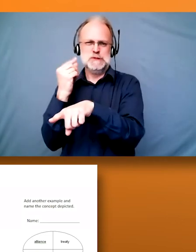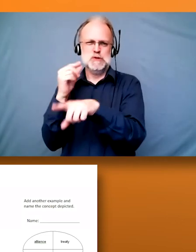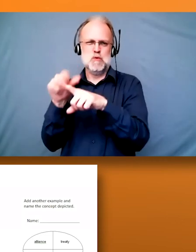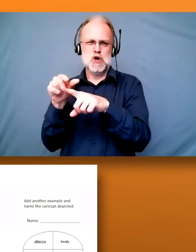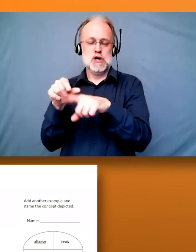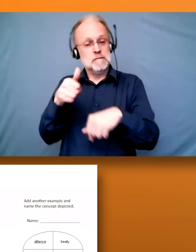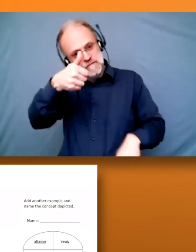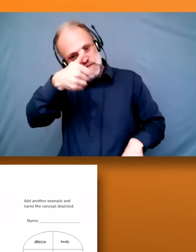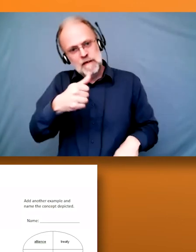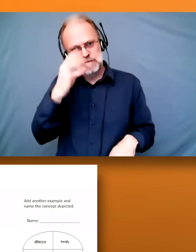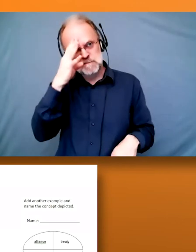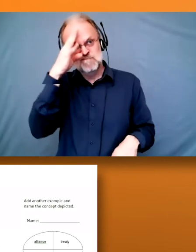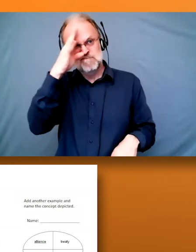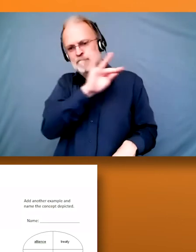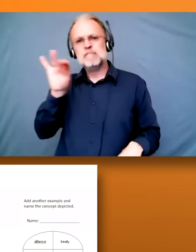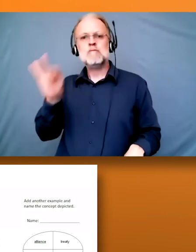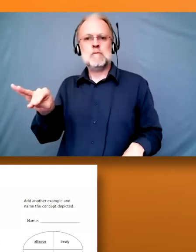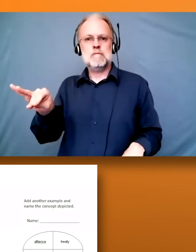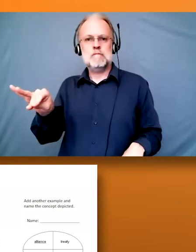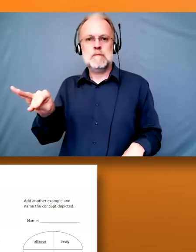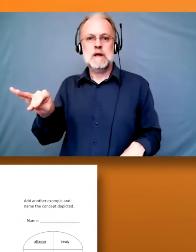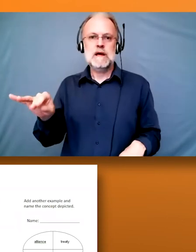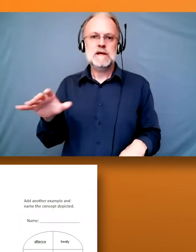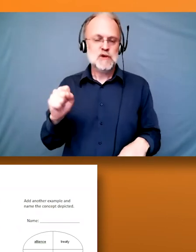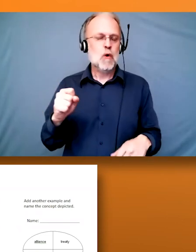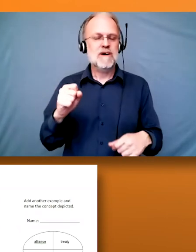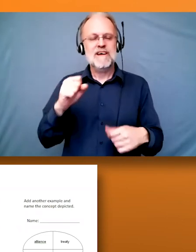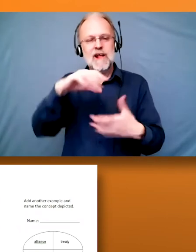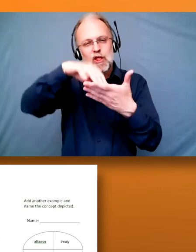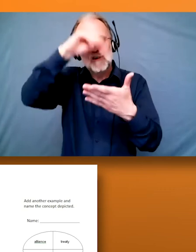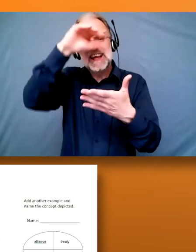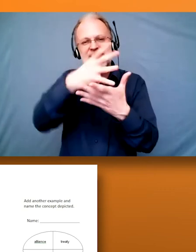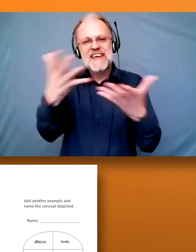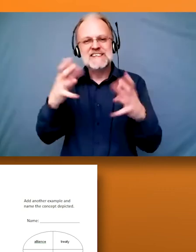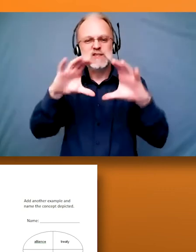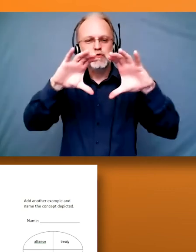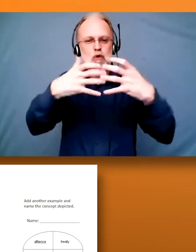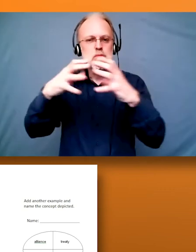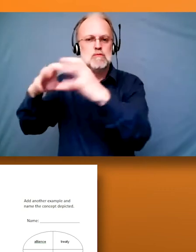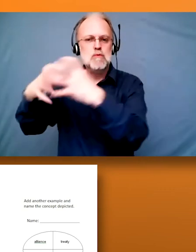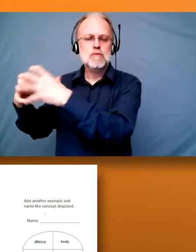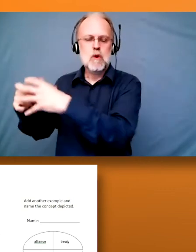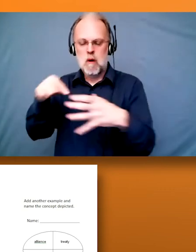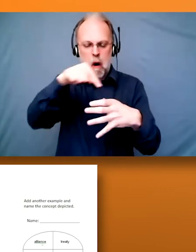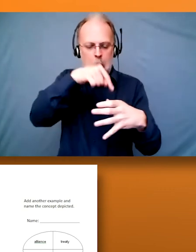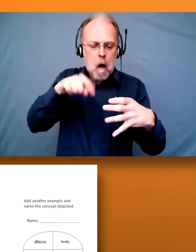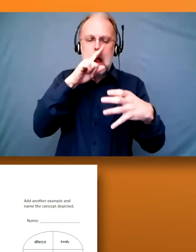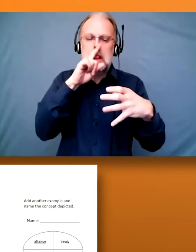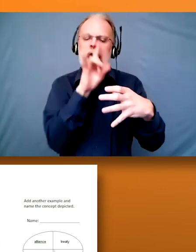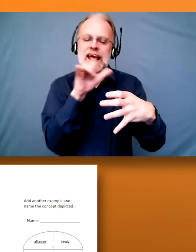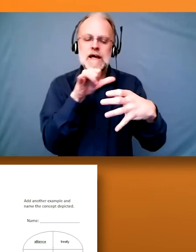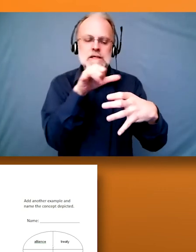So these will help. You know, we talked about that organization, learning things in groups. That's how all of this can be--